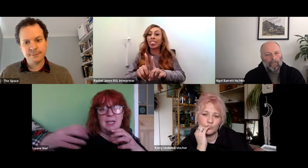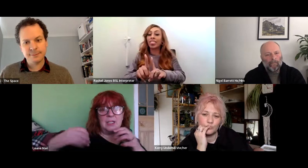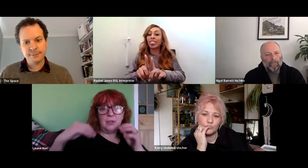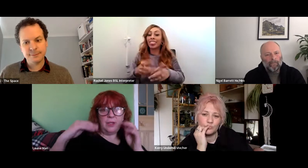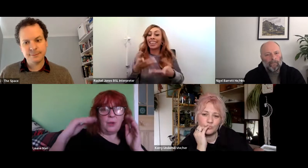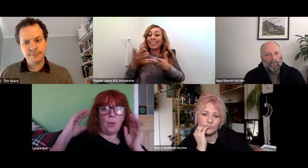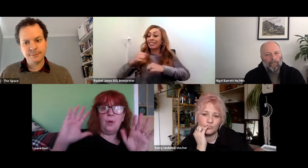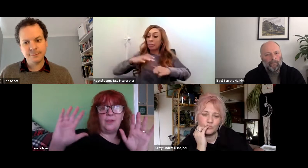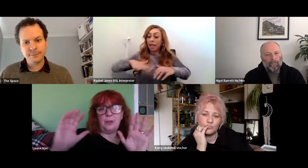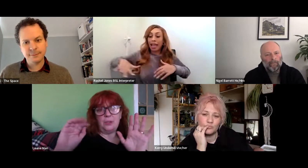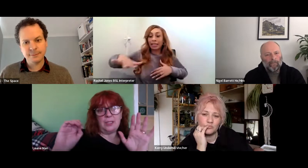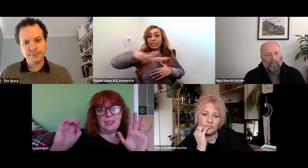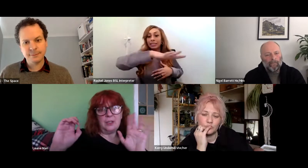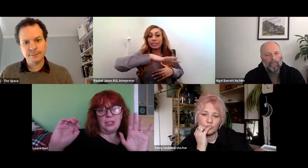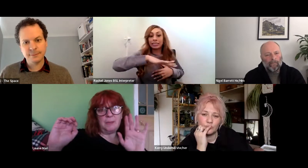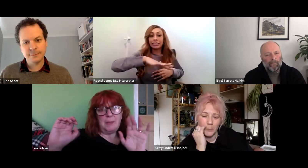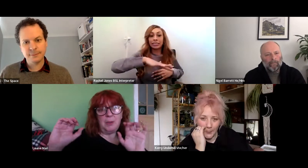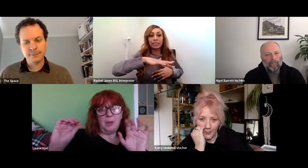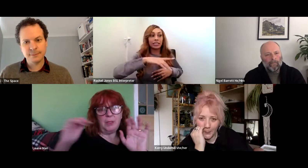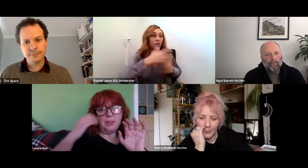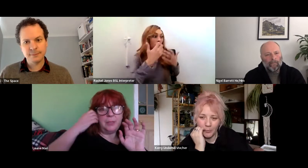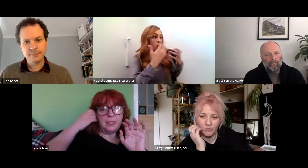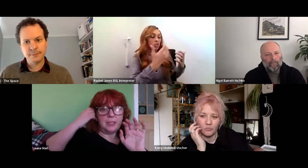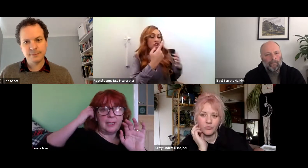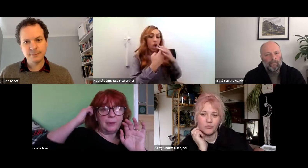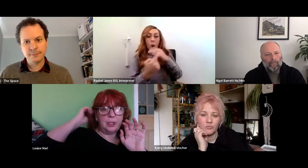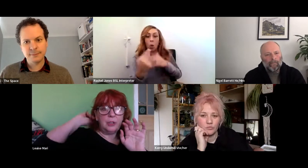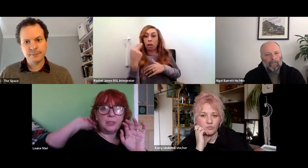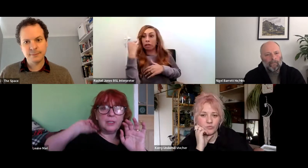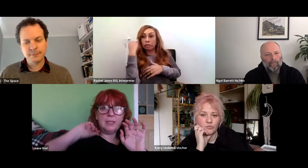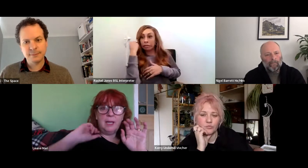so that all of the audience, not just people who are British Sign Language users,